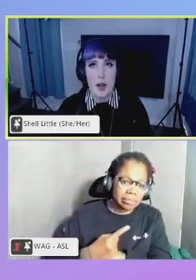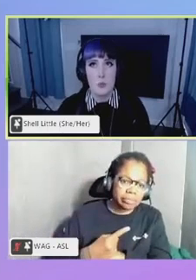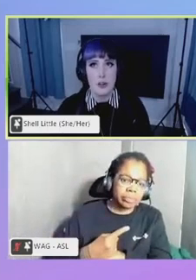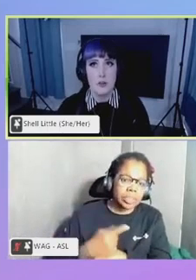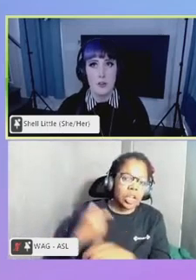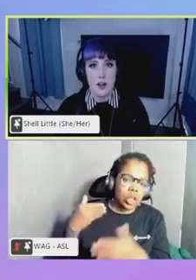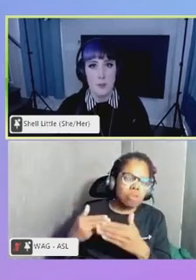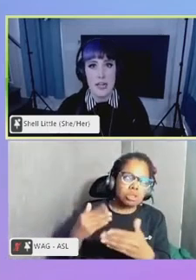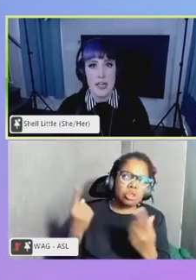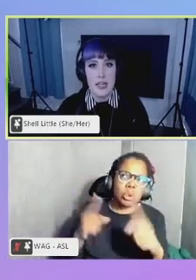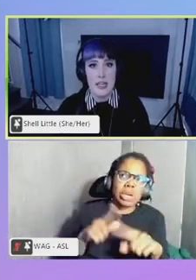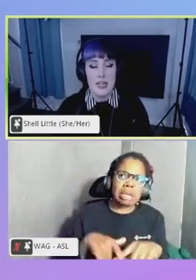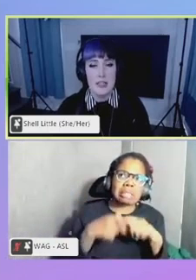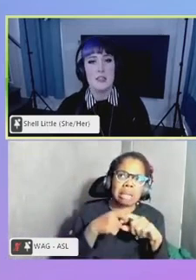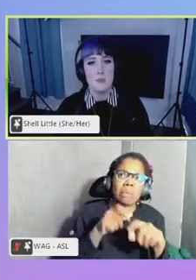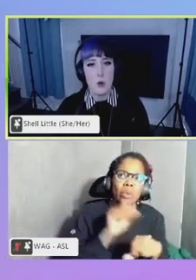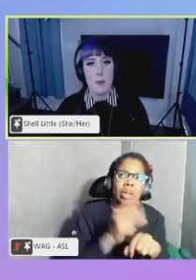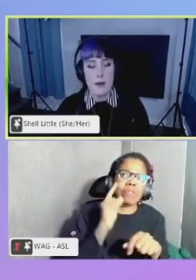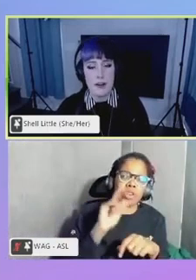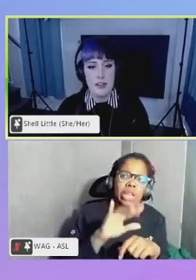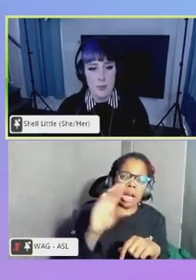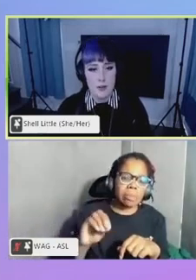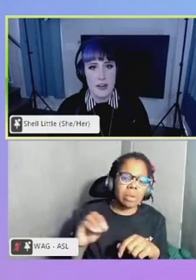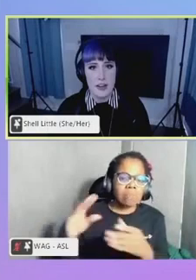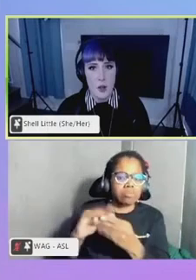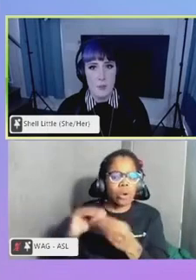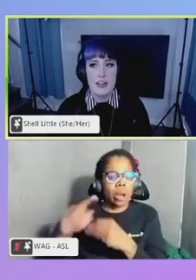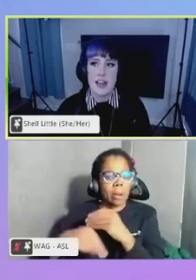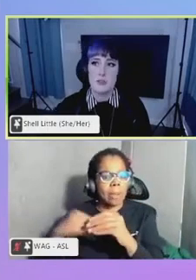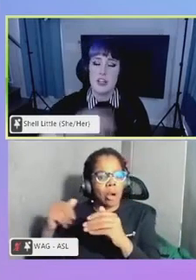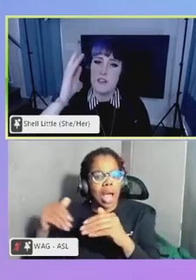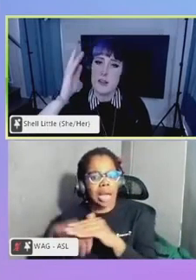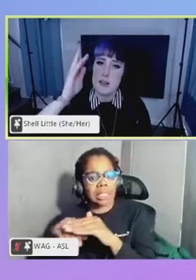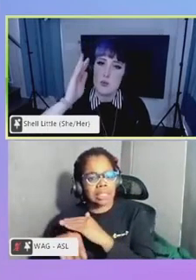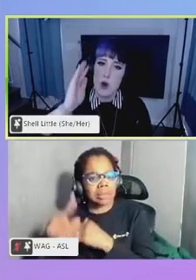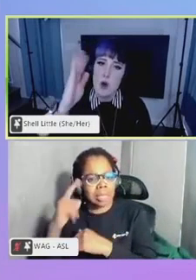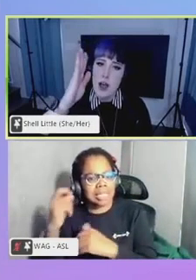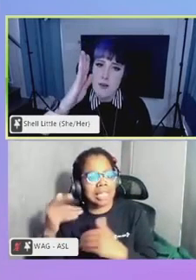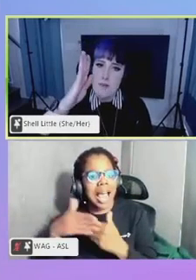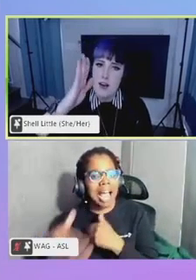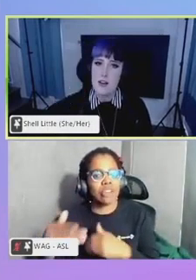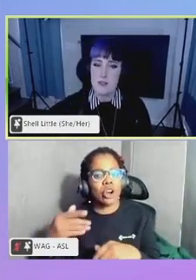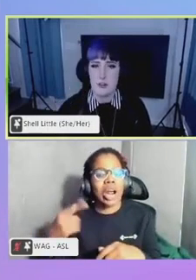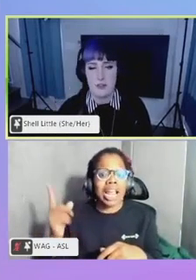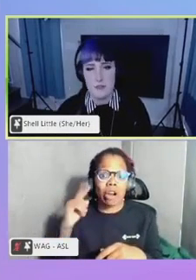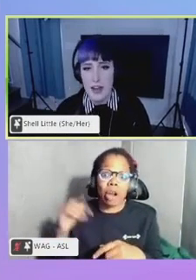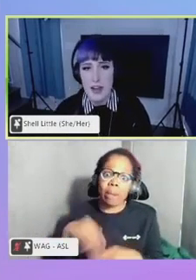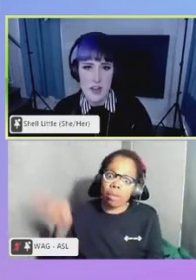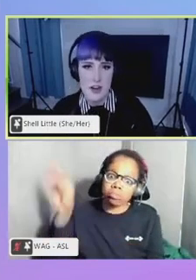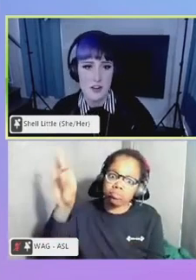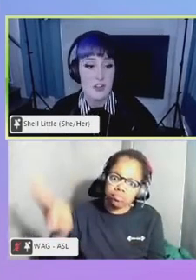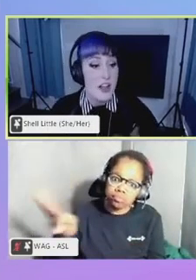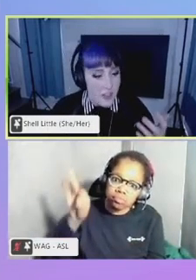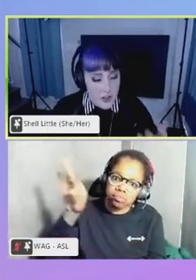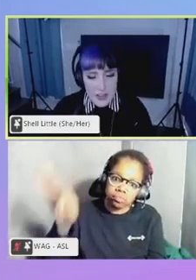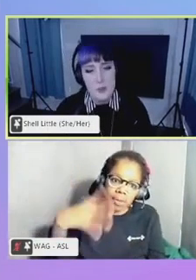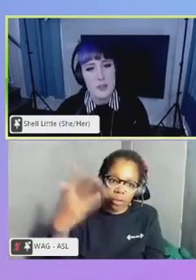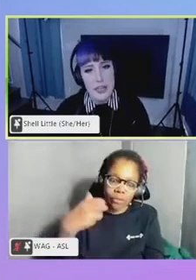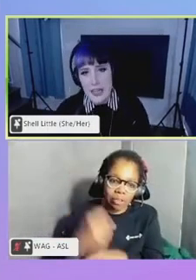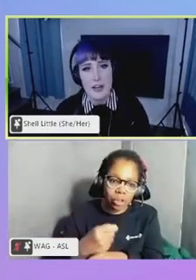to educate because I will never forget when might number one person in my fellow was at work, one day,